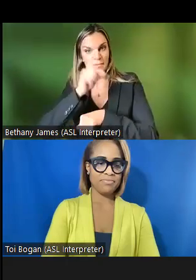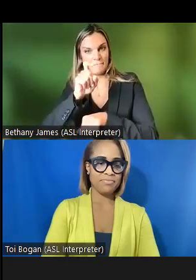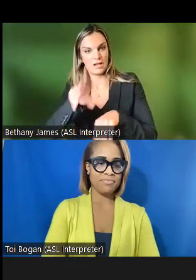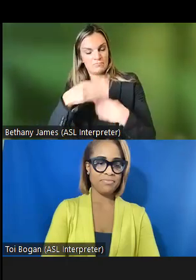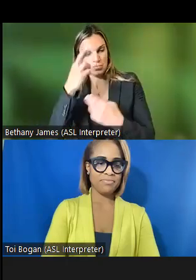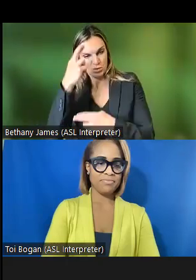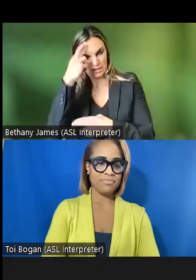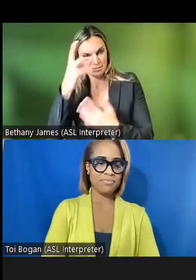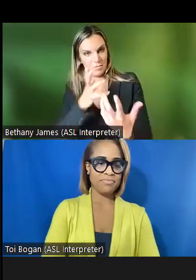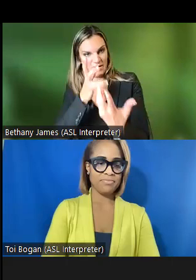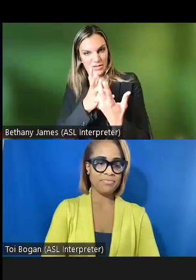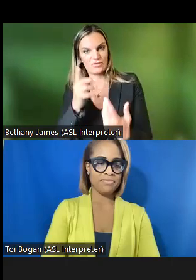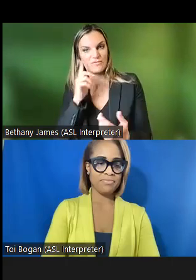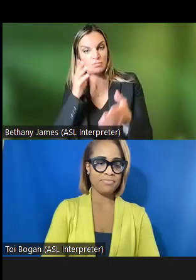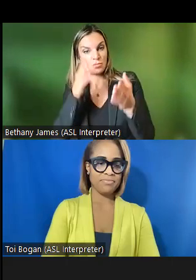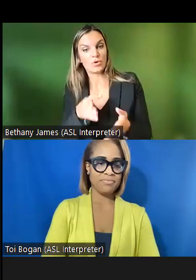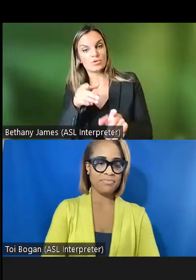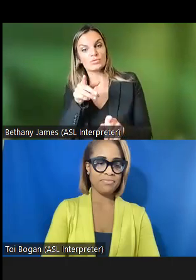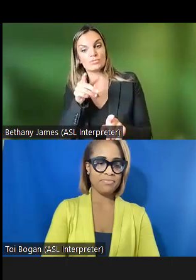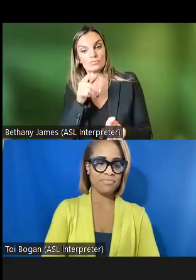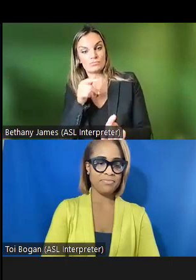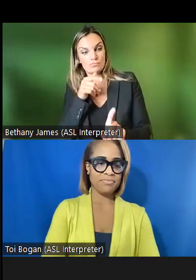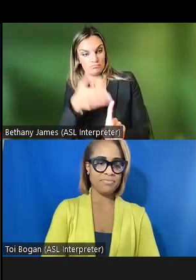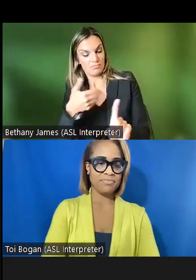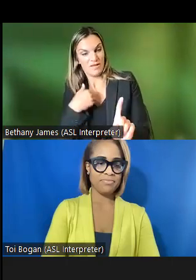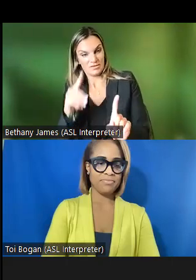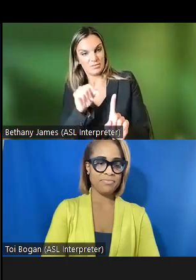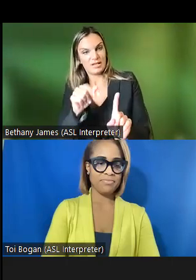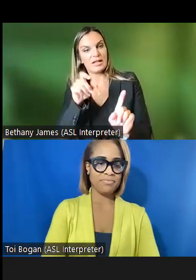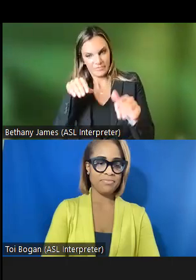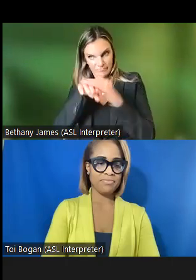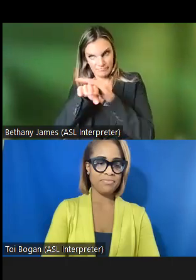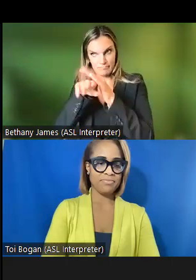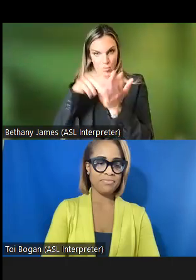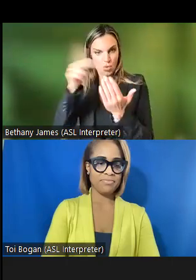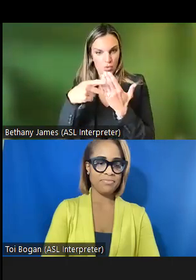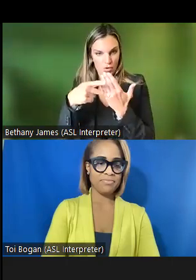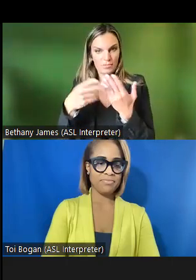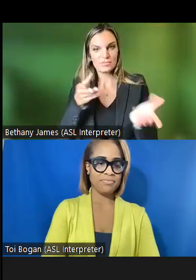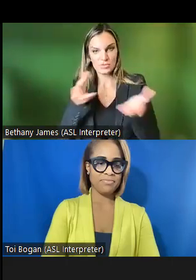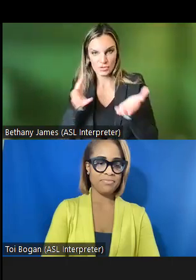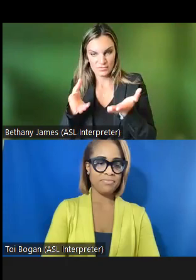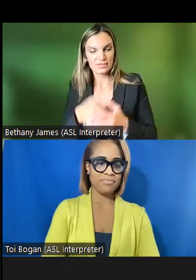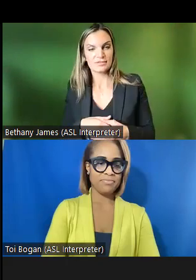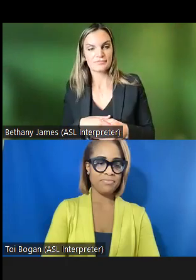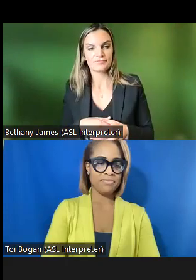to allow persons with disabilities to have program access access to programs and services.